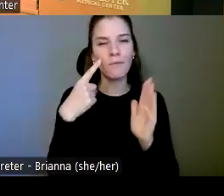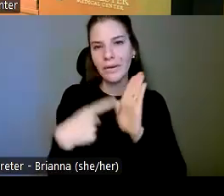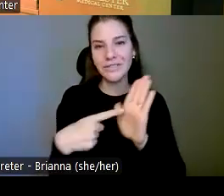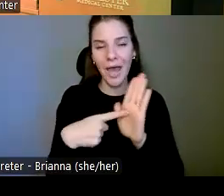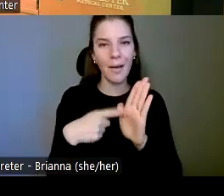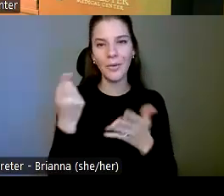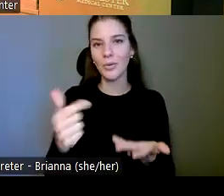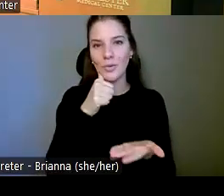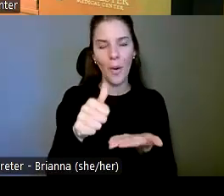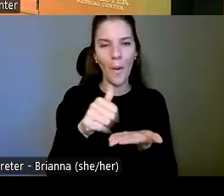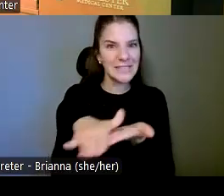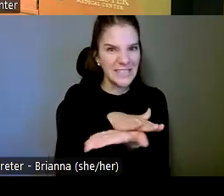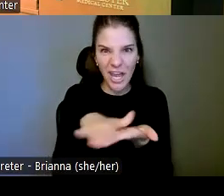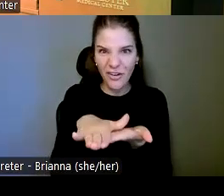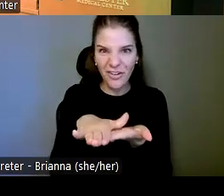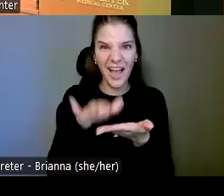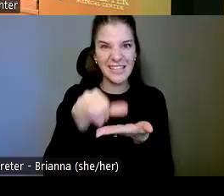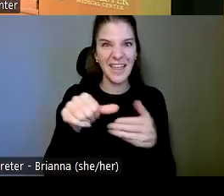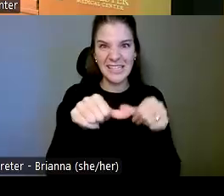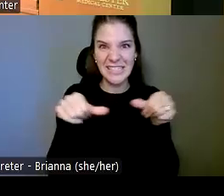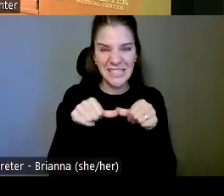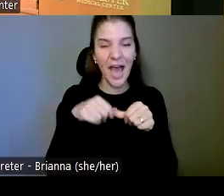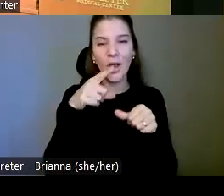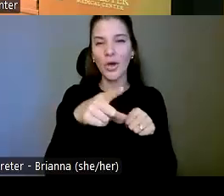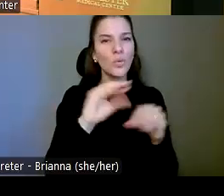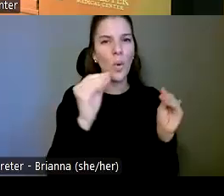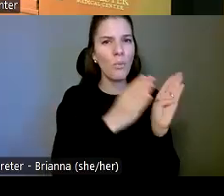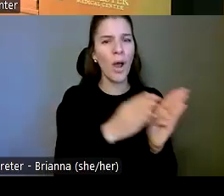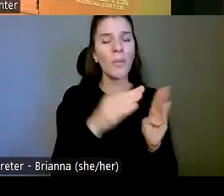the site or do whatever the prep work, you skip to the third step, you're going to mess up the